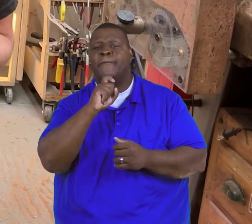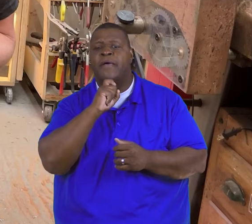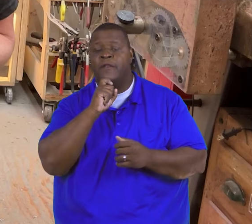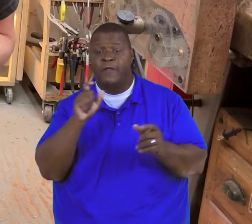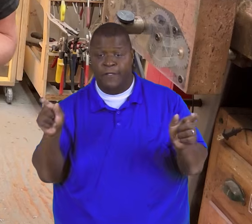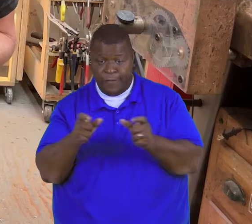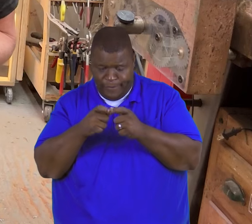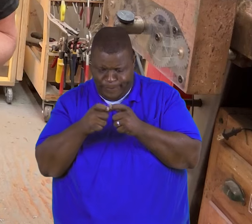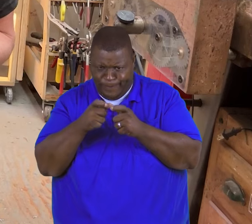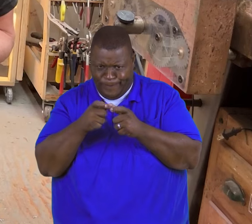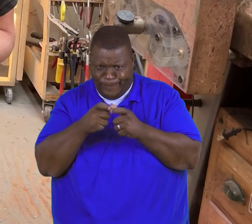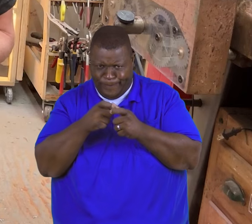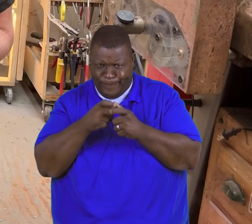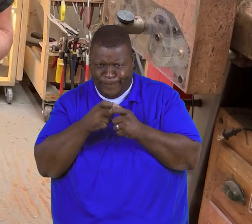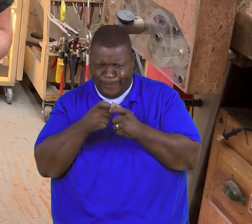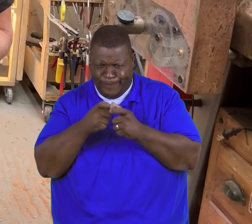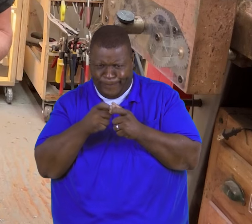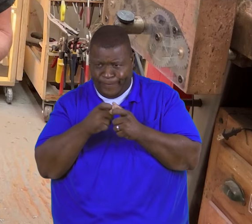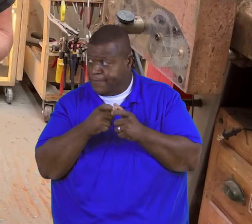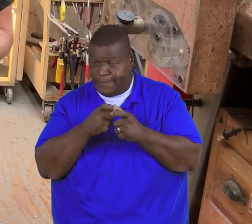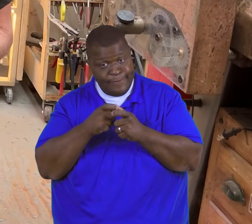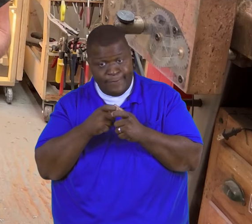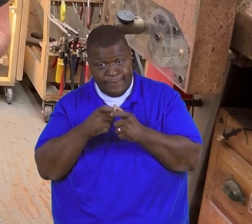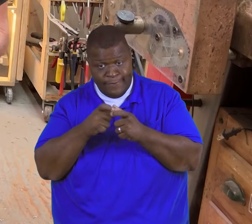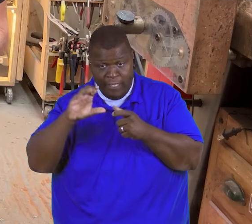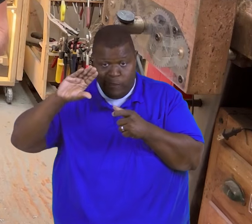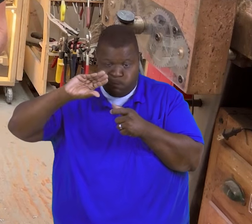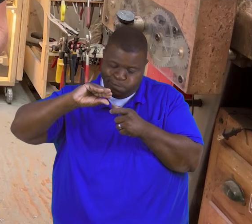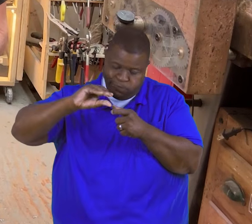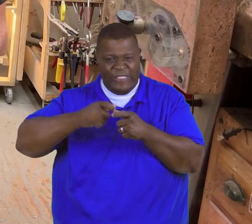are lovingly rubbed with compounds just like this,